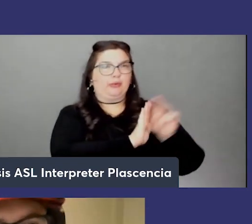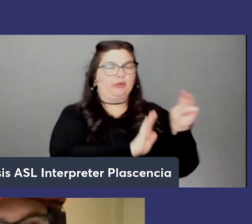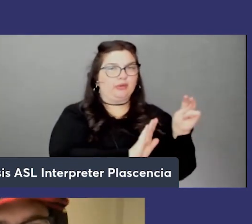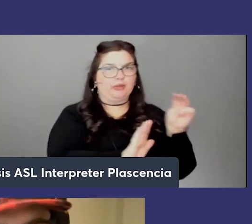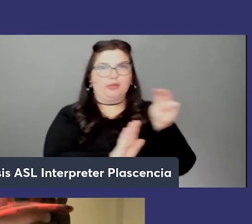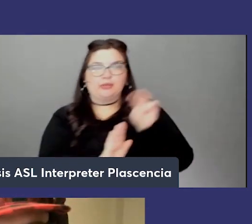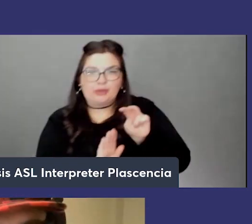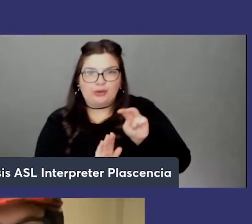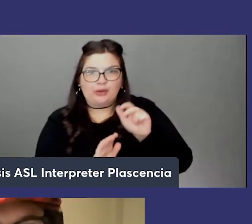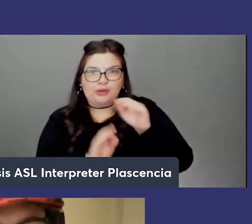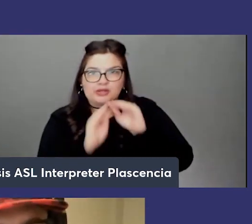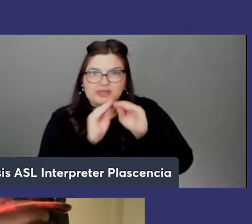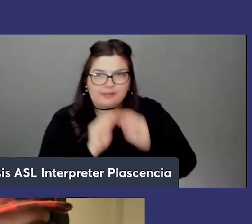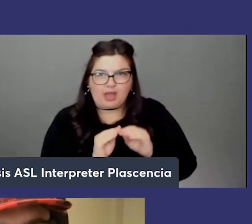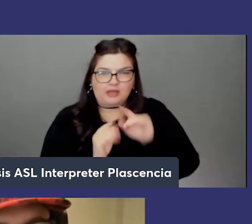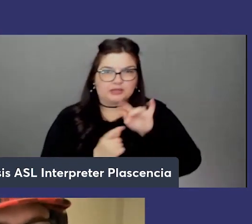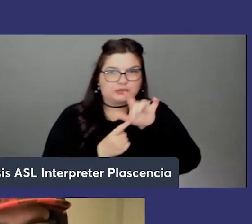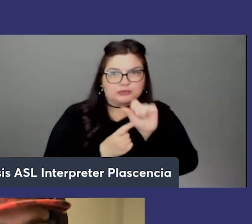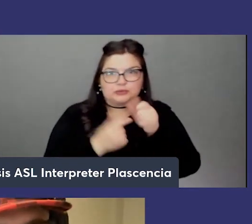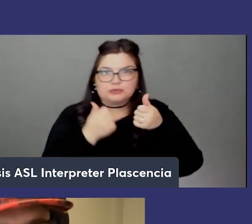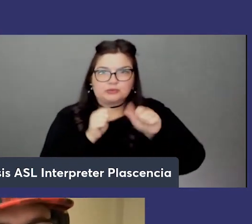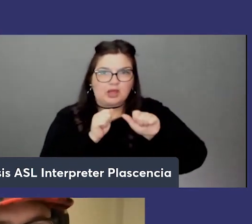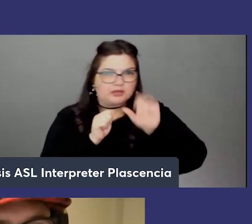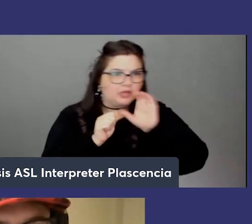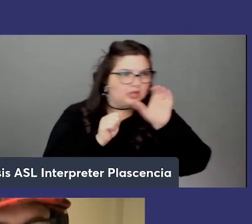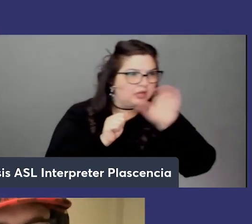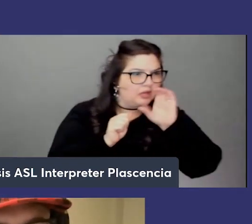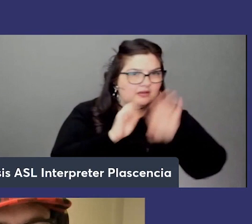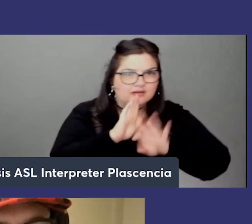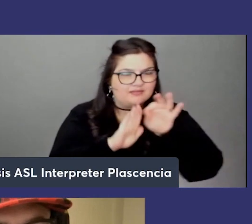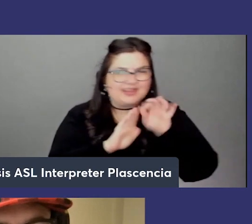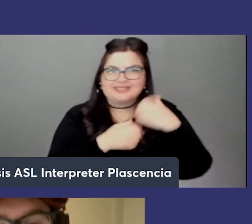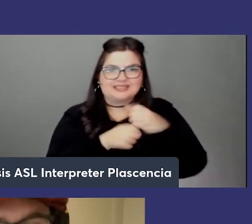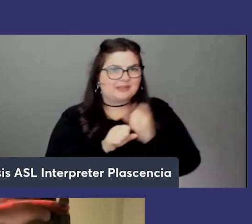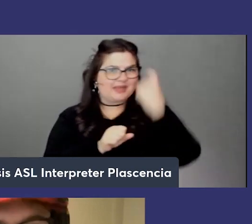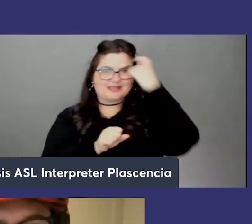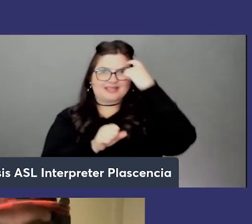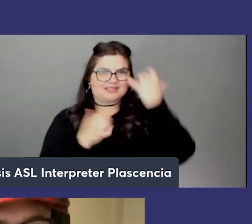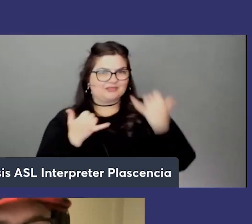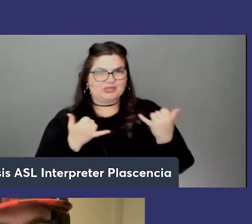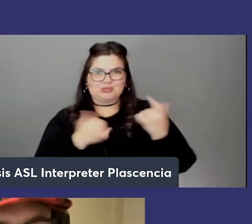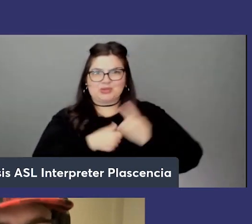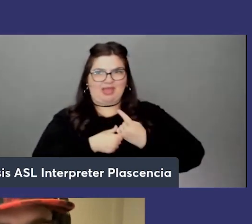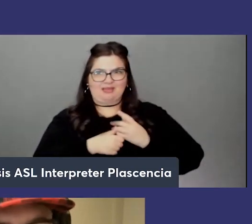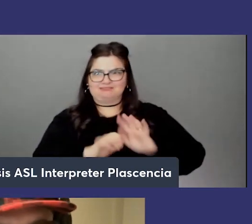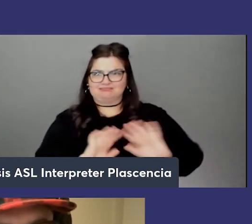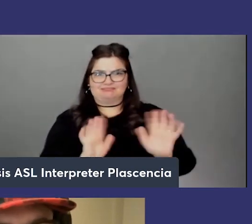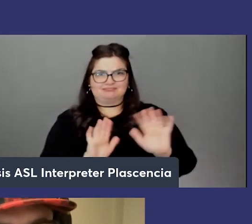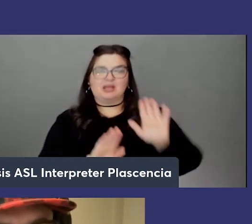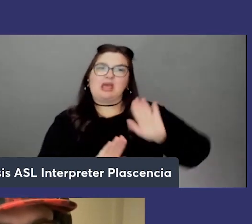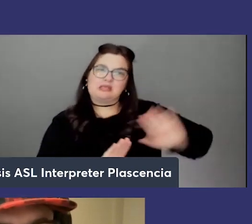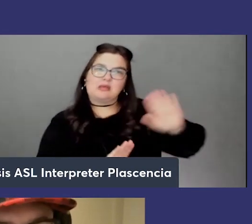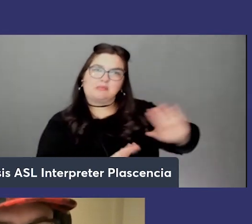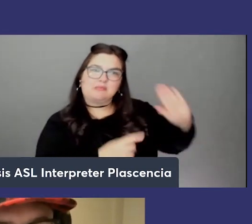and he start to look if he can find that, that doesn't make sense for today's world. In the past you had this distinction,